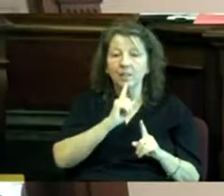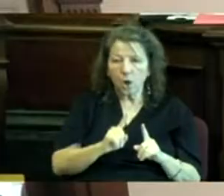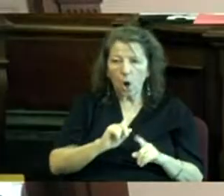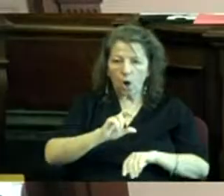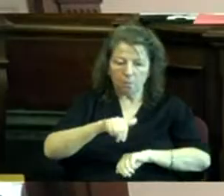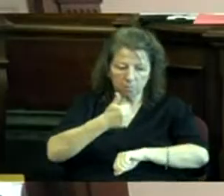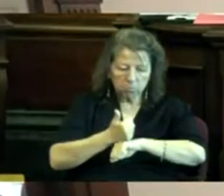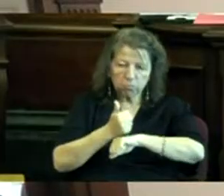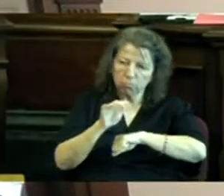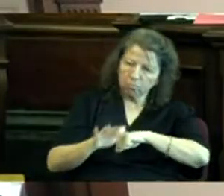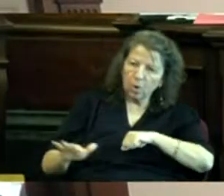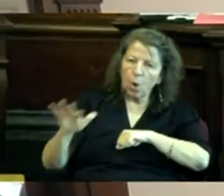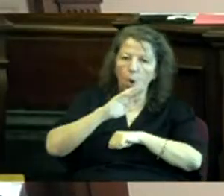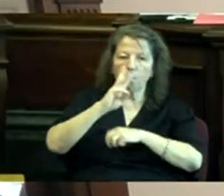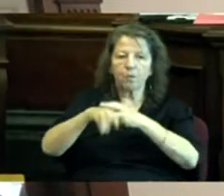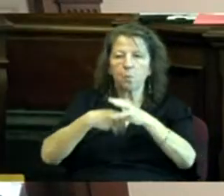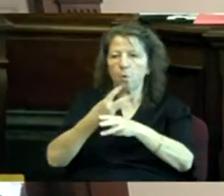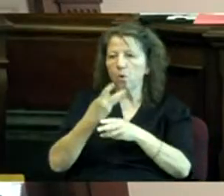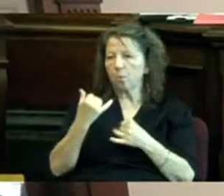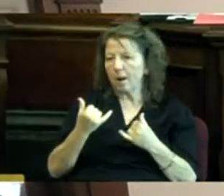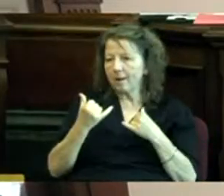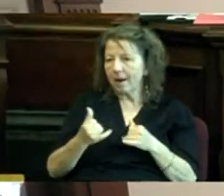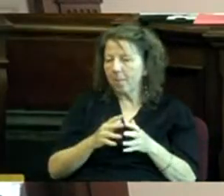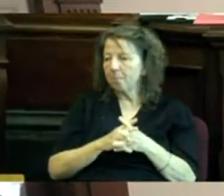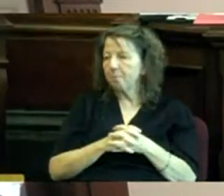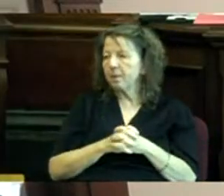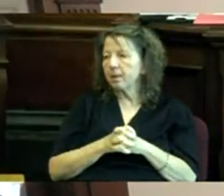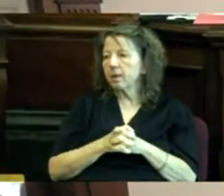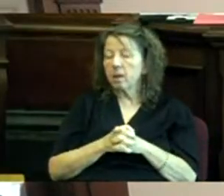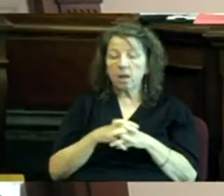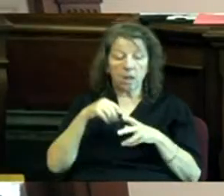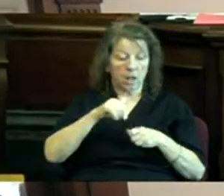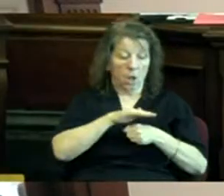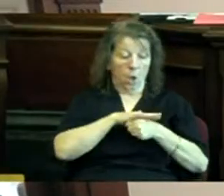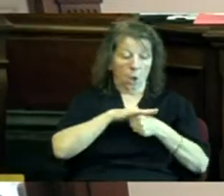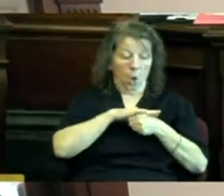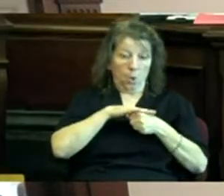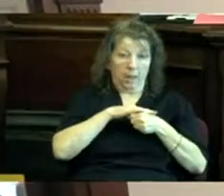for whatever area in the world you're in. These and these are